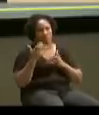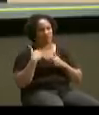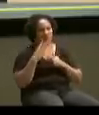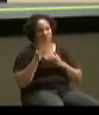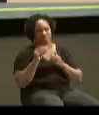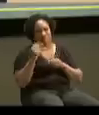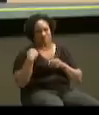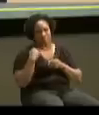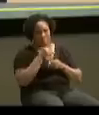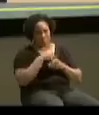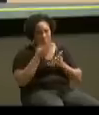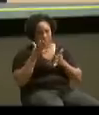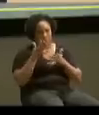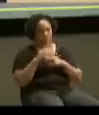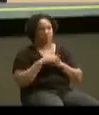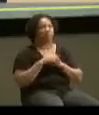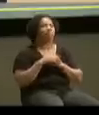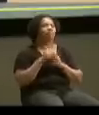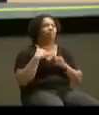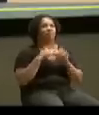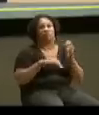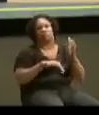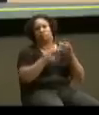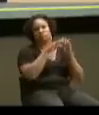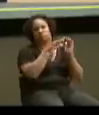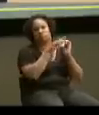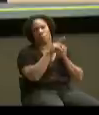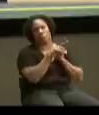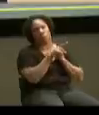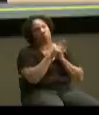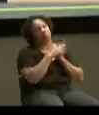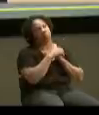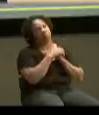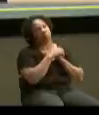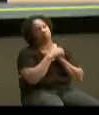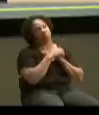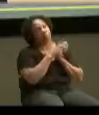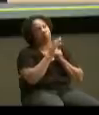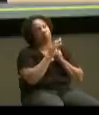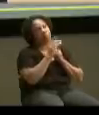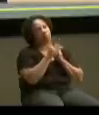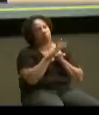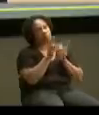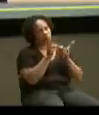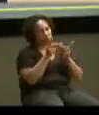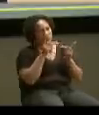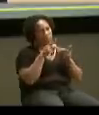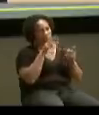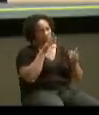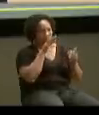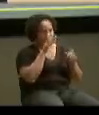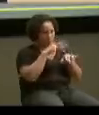MEMBERS. WE HAVE UP TO 100 POSITIONS AVAILABLE WITHIN THAT PILOT